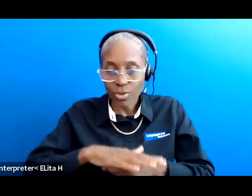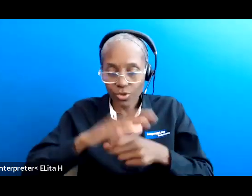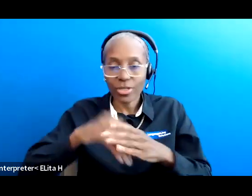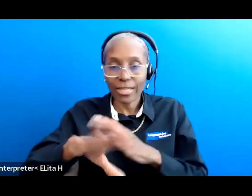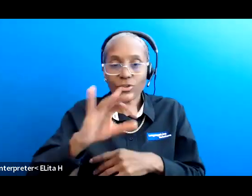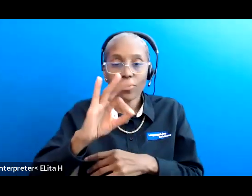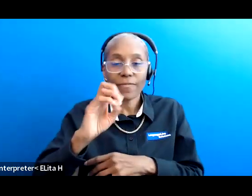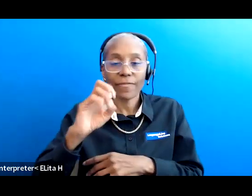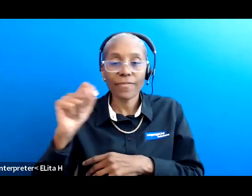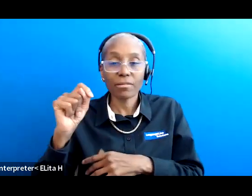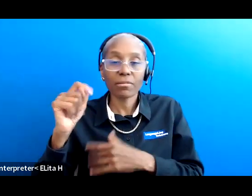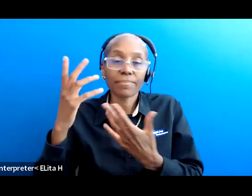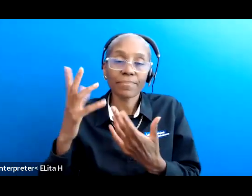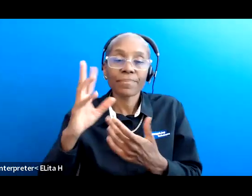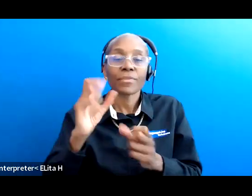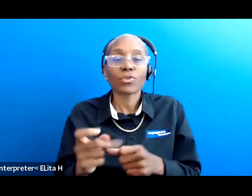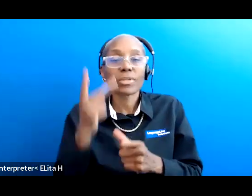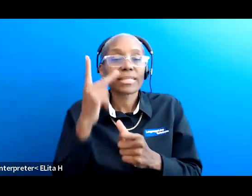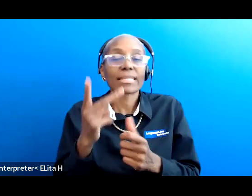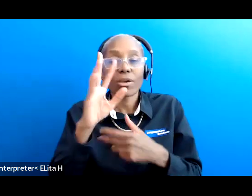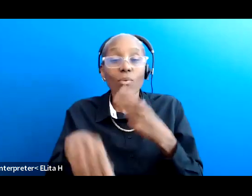of shoe insert you need to buy.